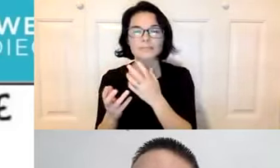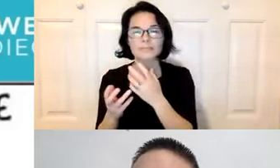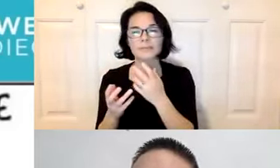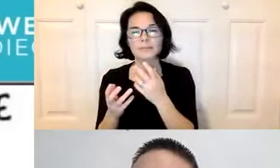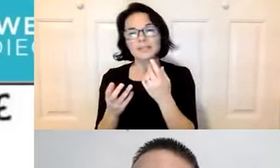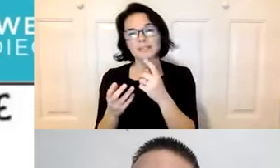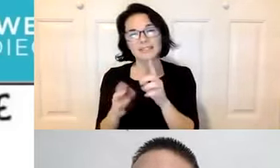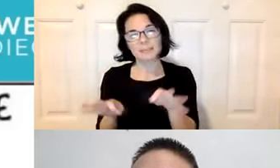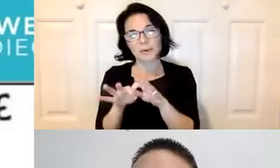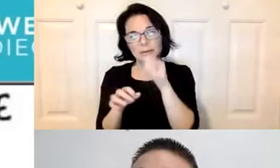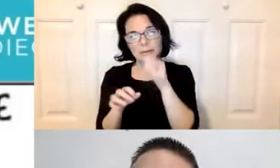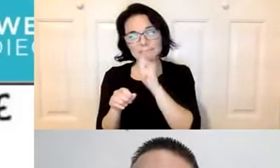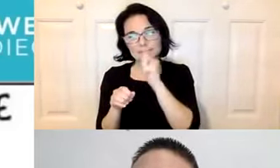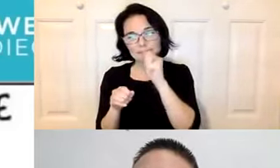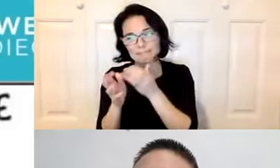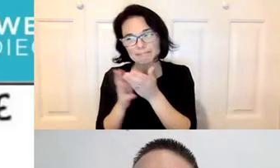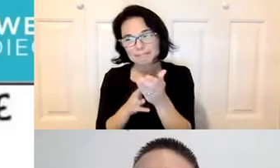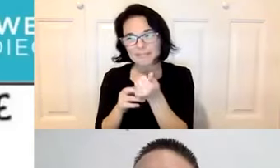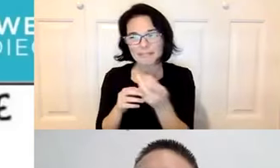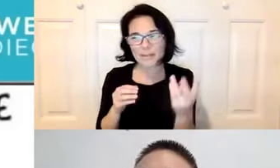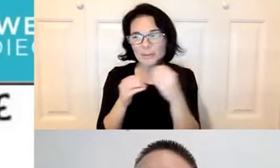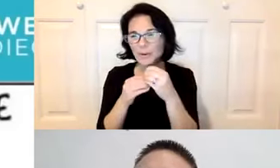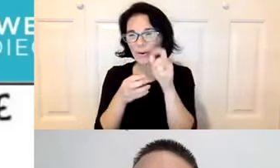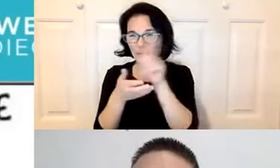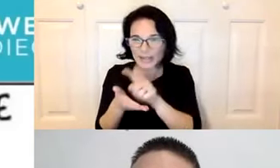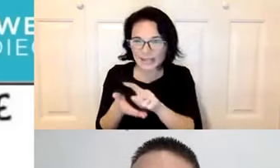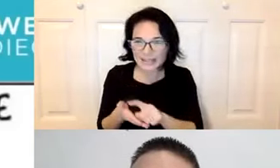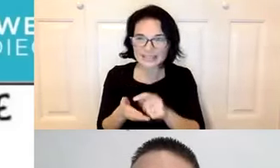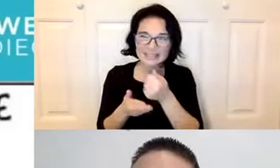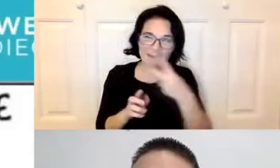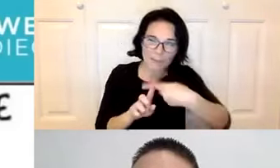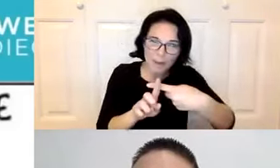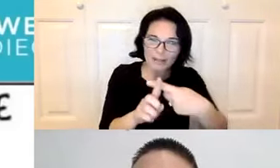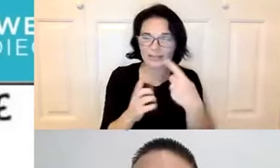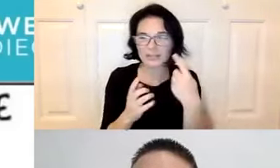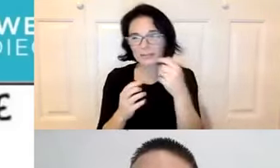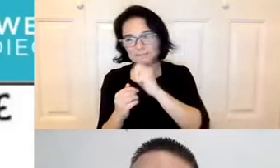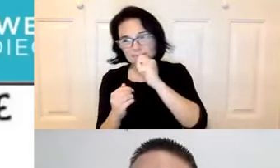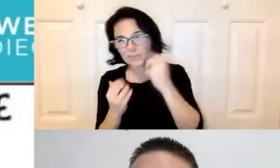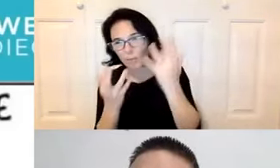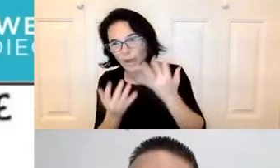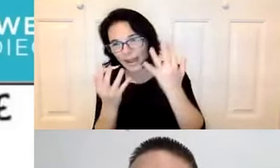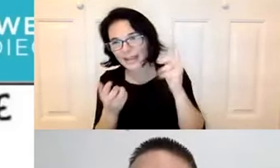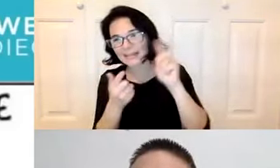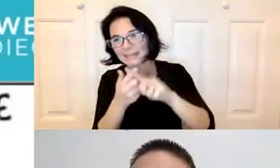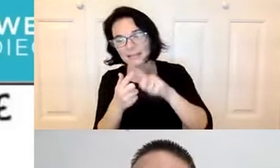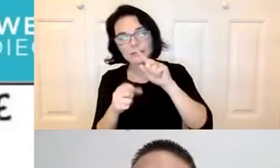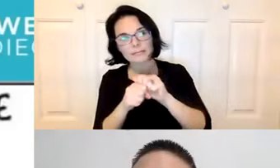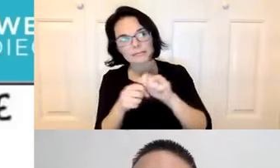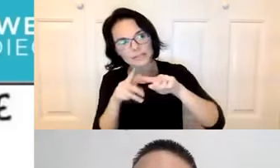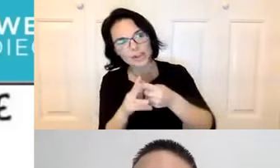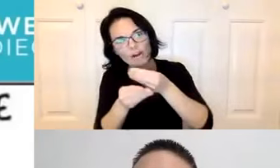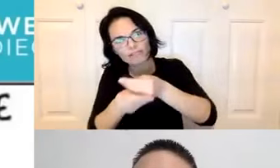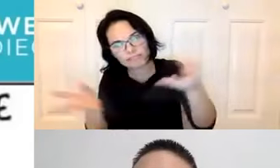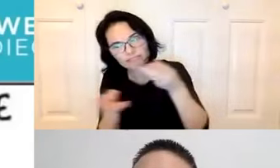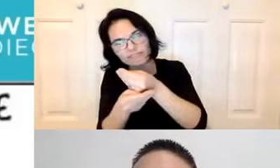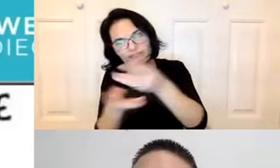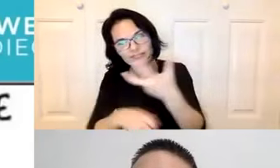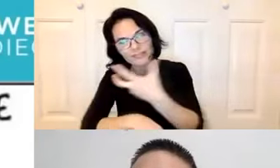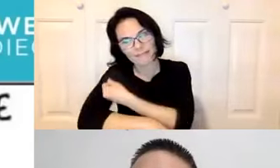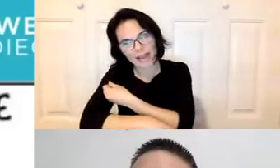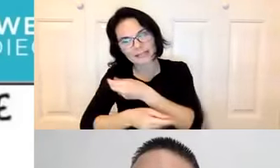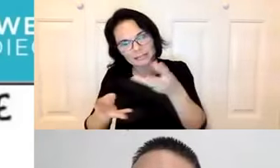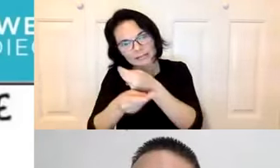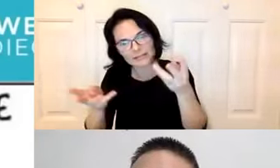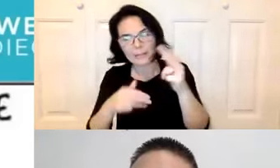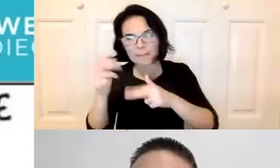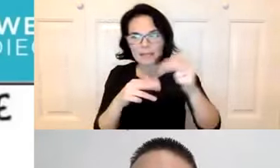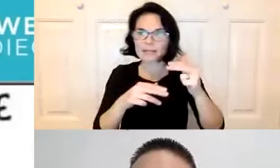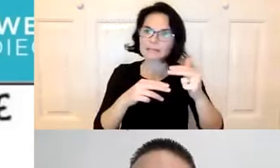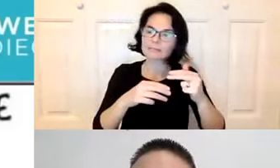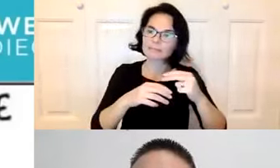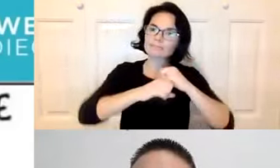So we have about 15 mins left. JANETTE: We have a question in the